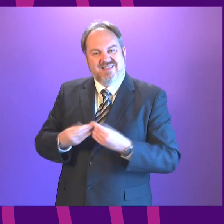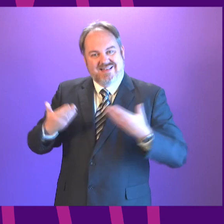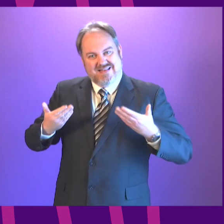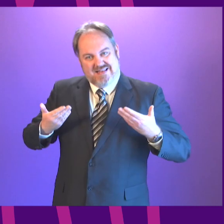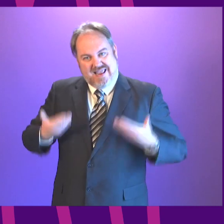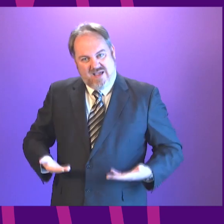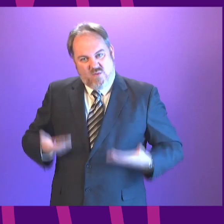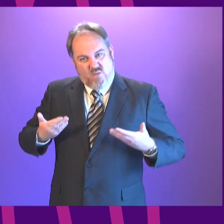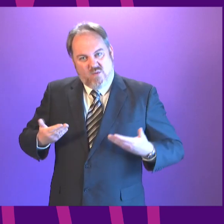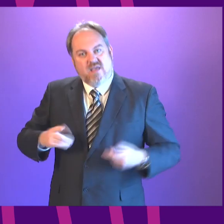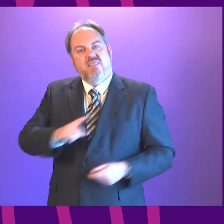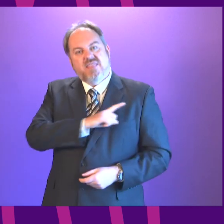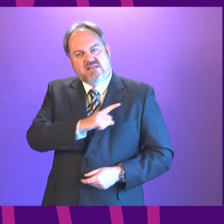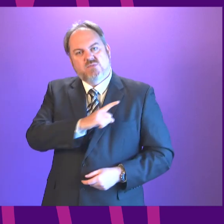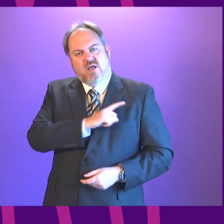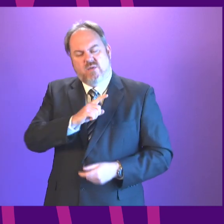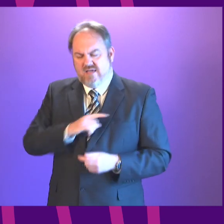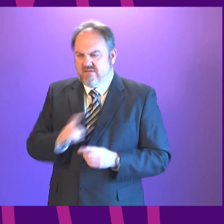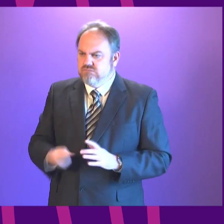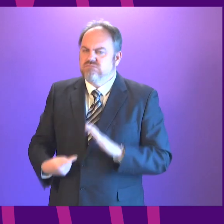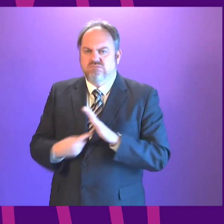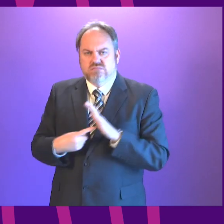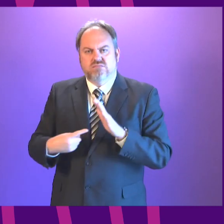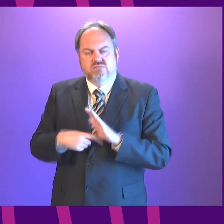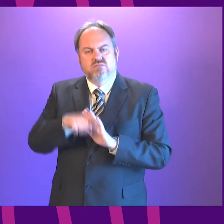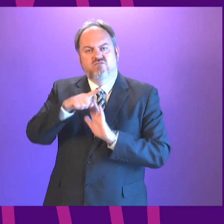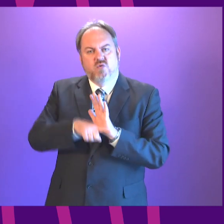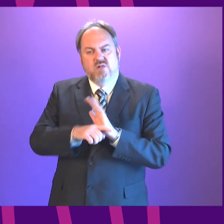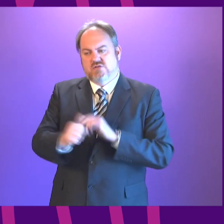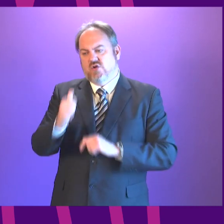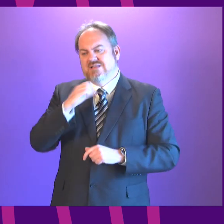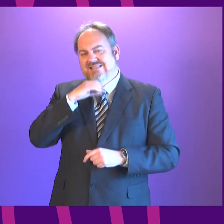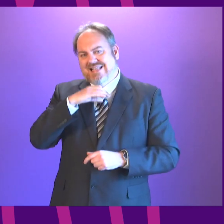is why we announced significant additional measures on Saturday. I know how tough those